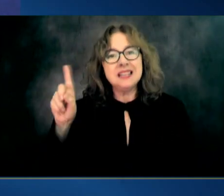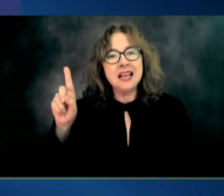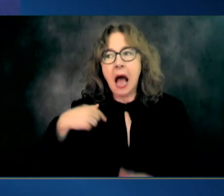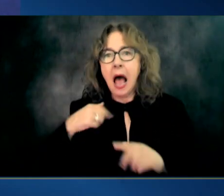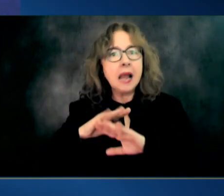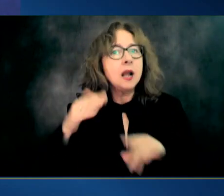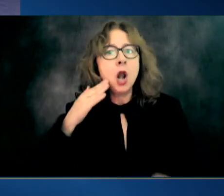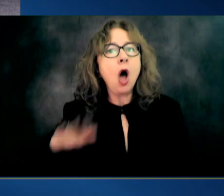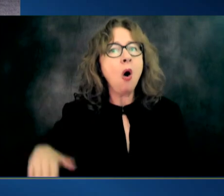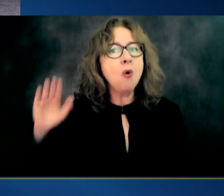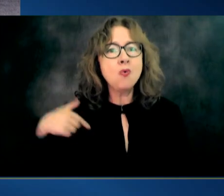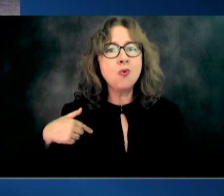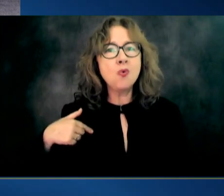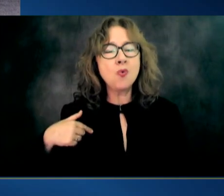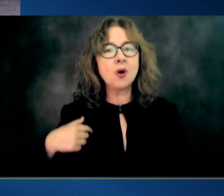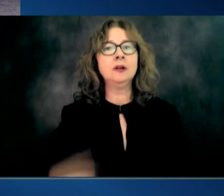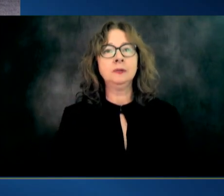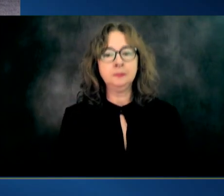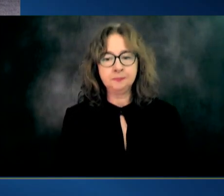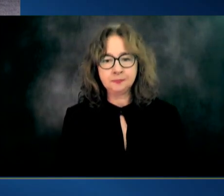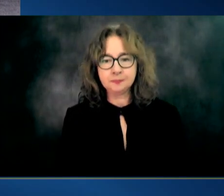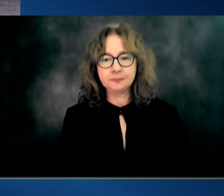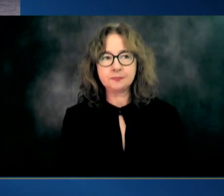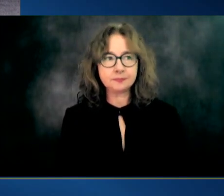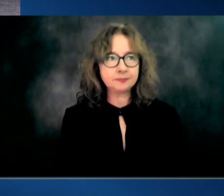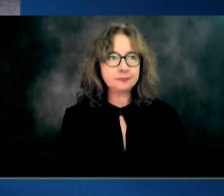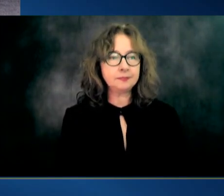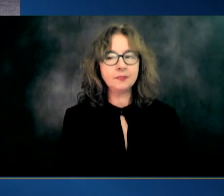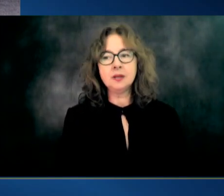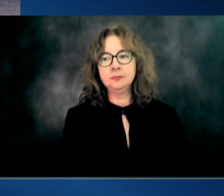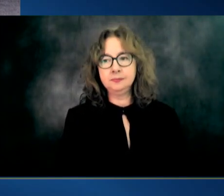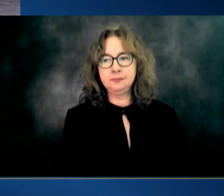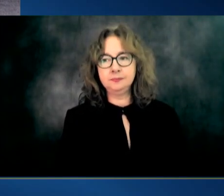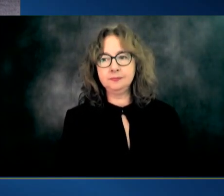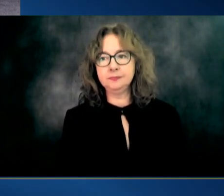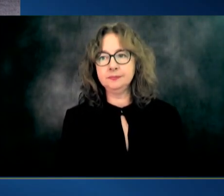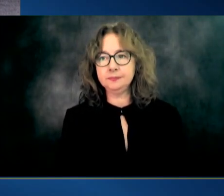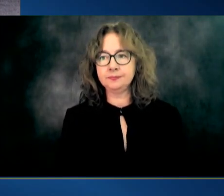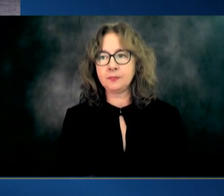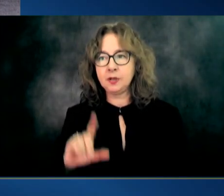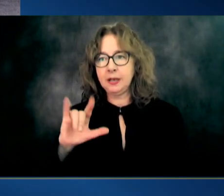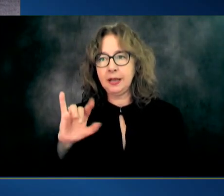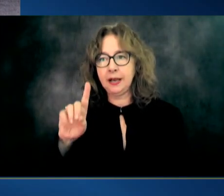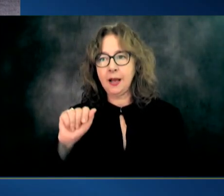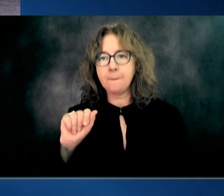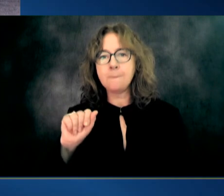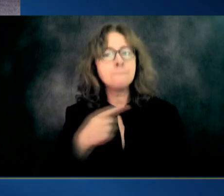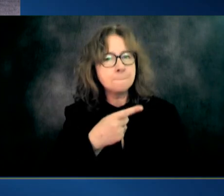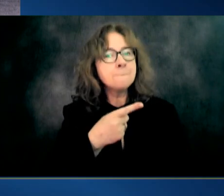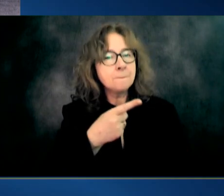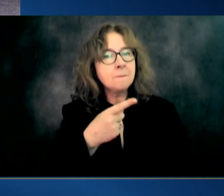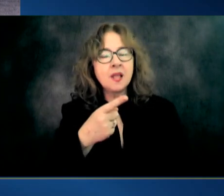Wunmi Mosaku: Yeah. Lydia Pecker: I wanted -- you know, I love that story because, you know,